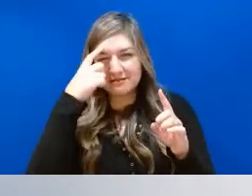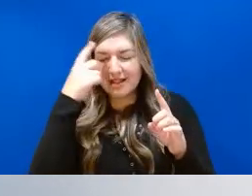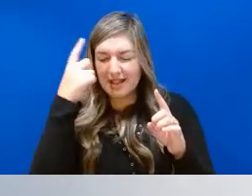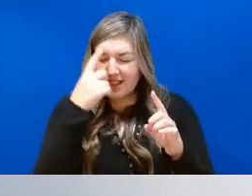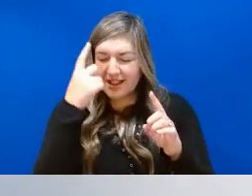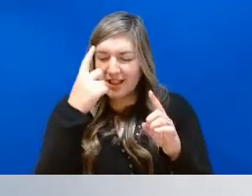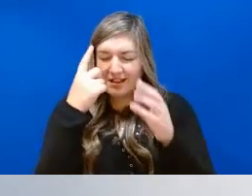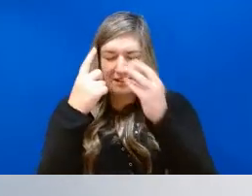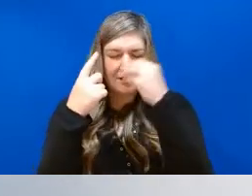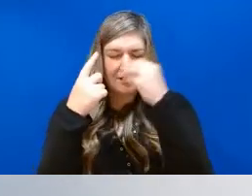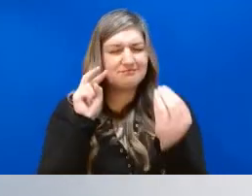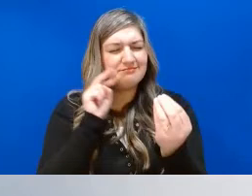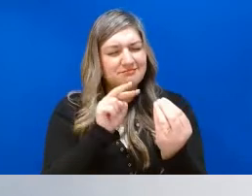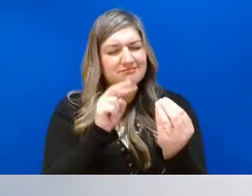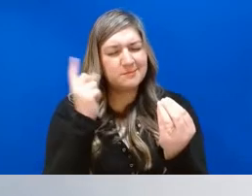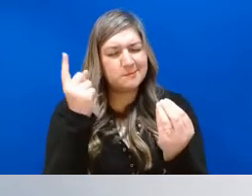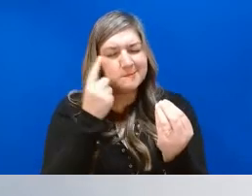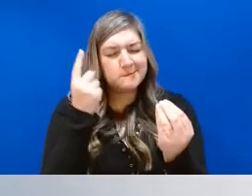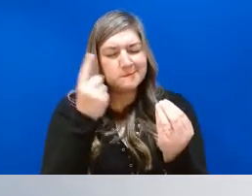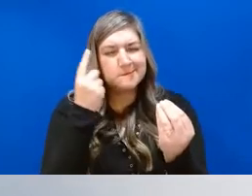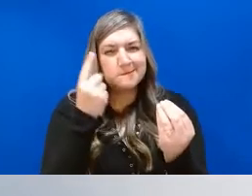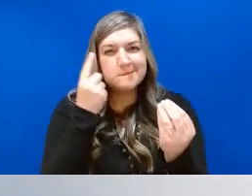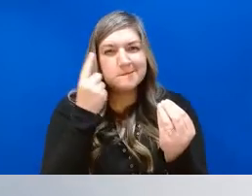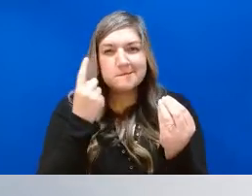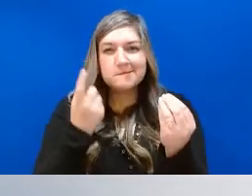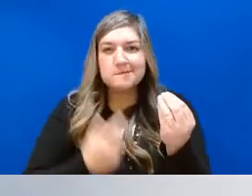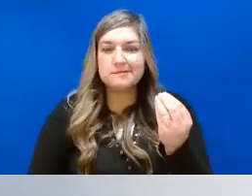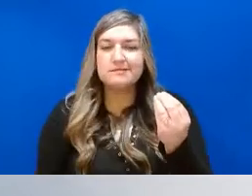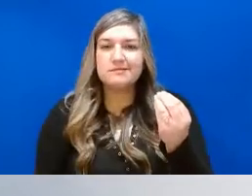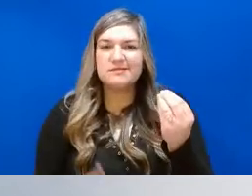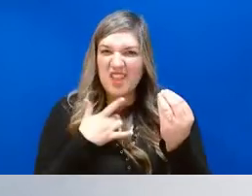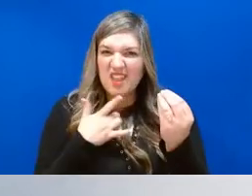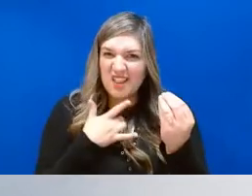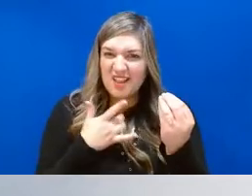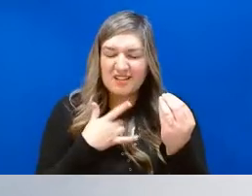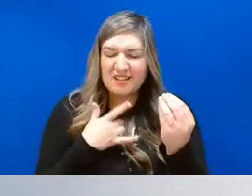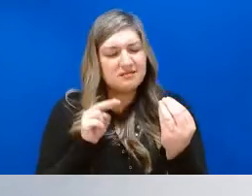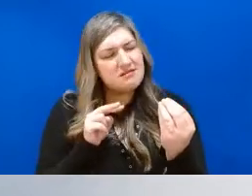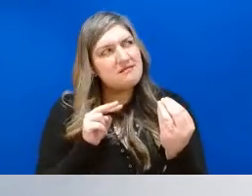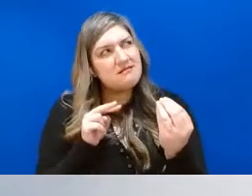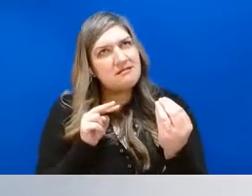to think about those words, those feelings that come to mind when you think about when you're happy.